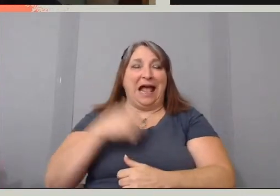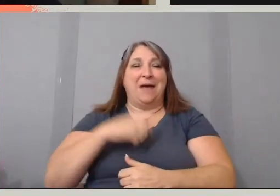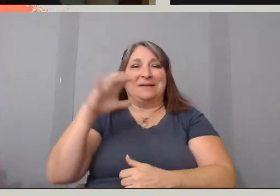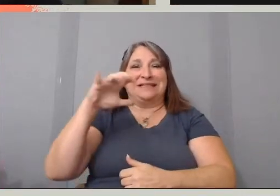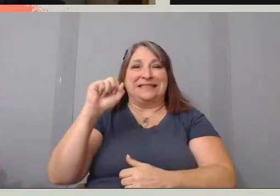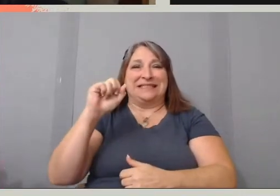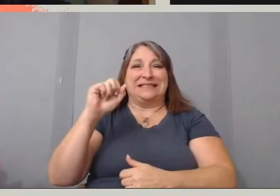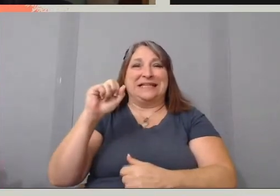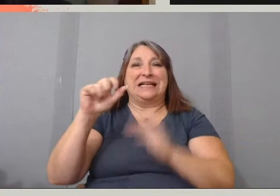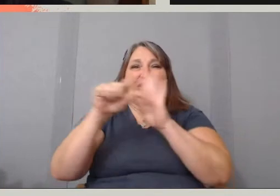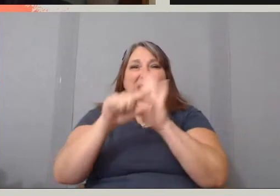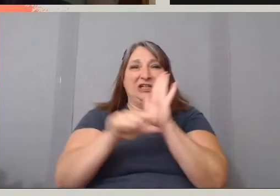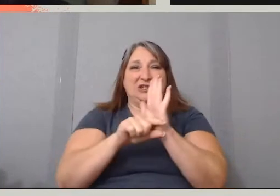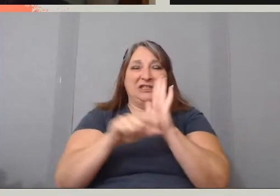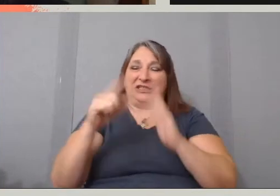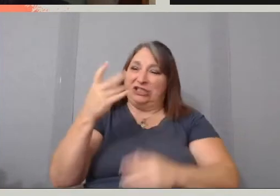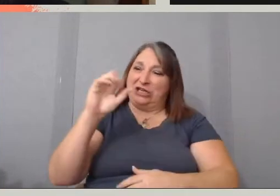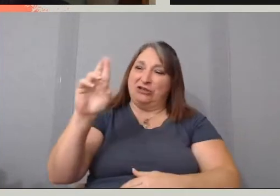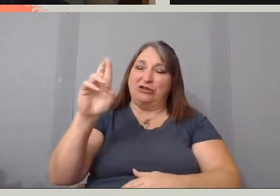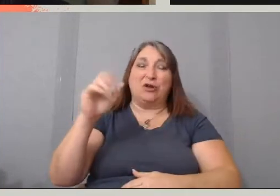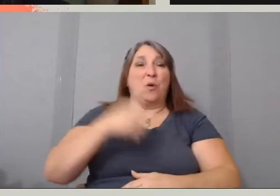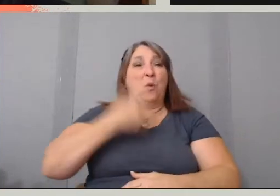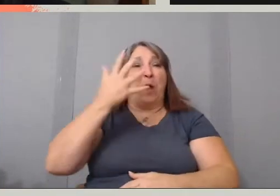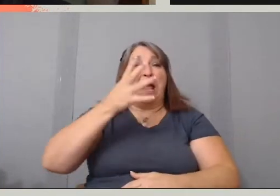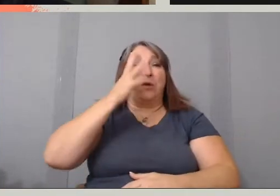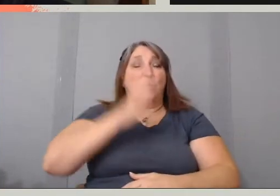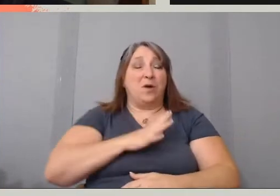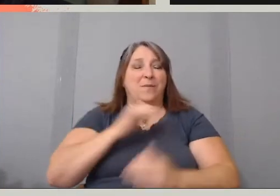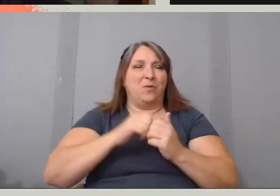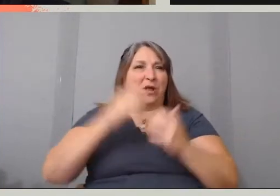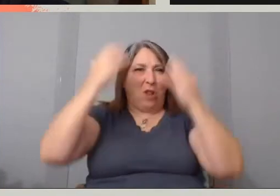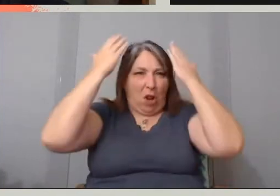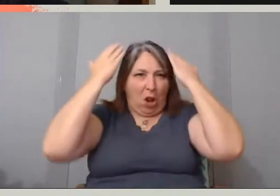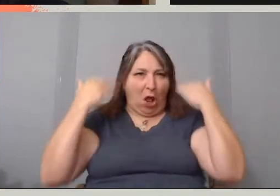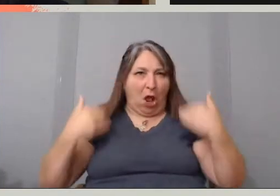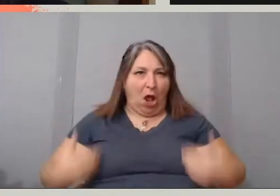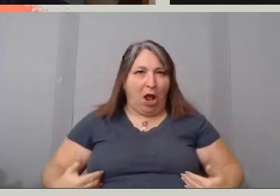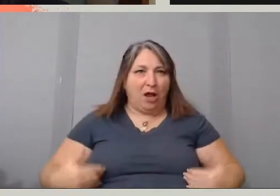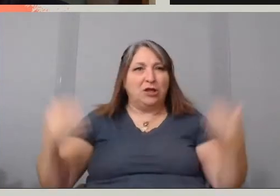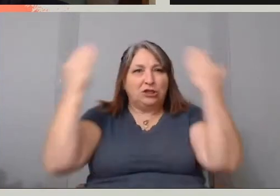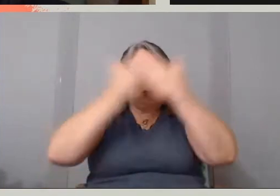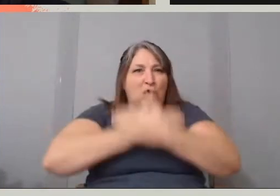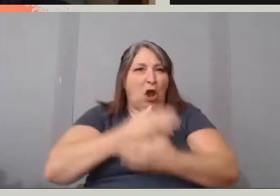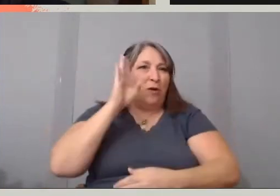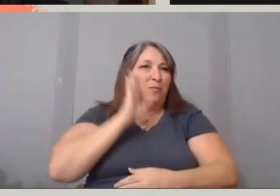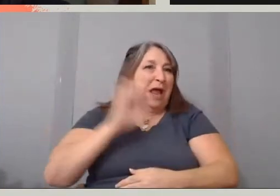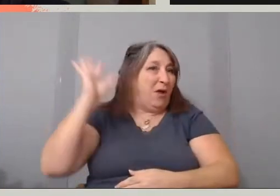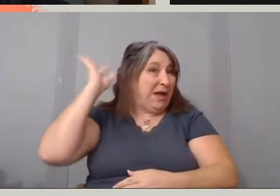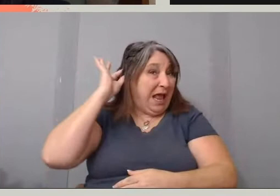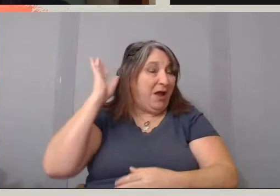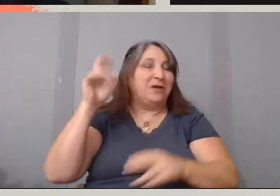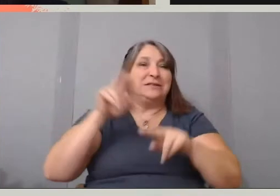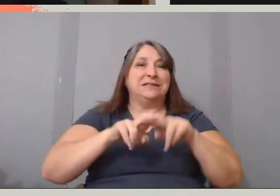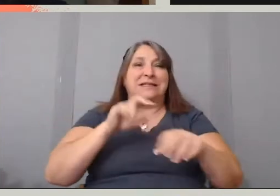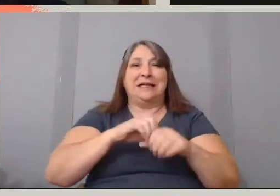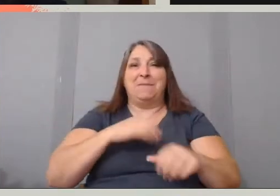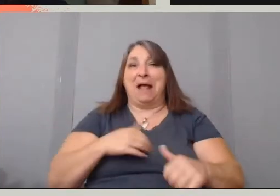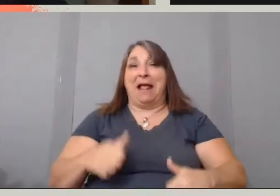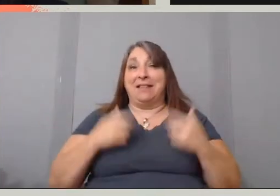with longish dark brown hair, sitting in my living room, joining you from the ancestral land